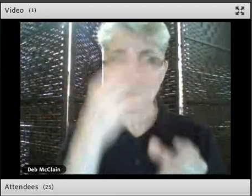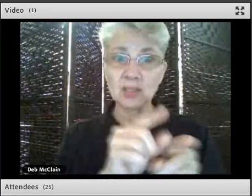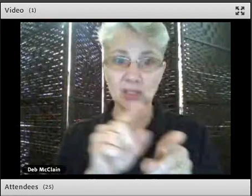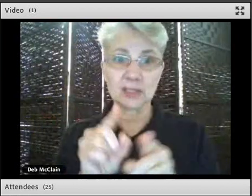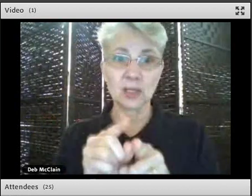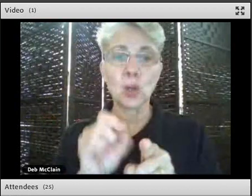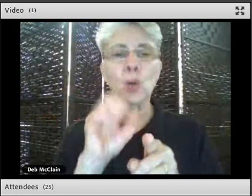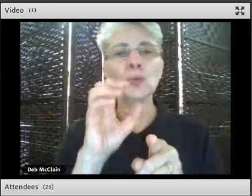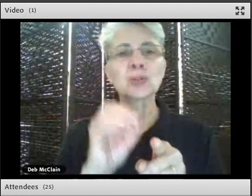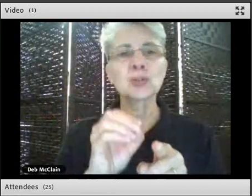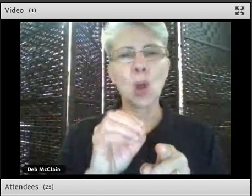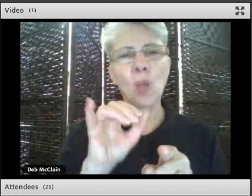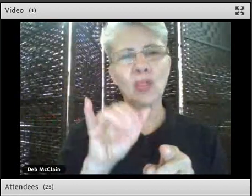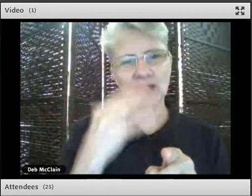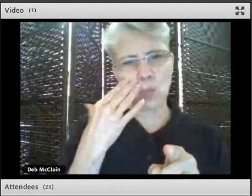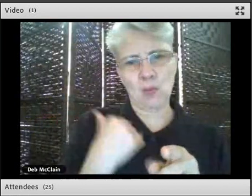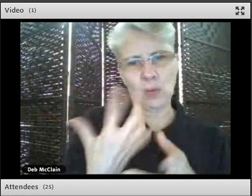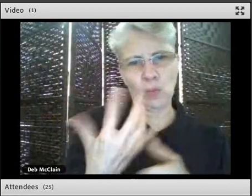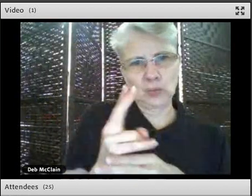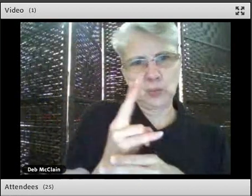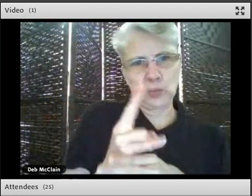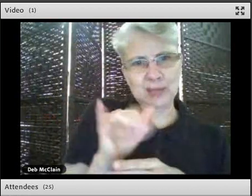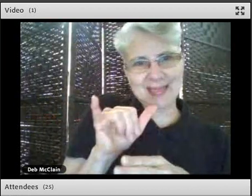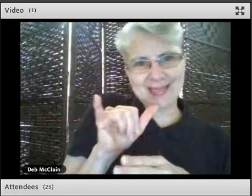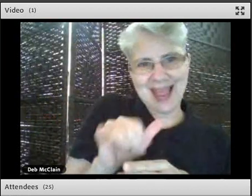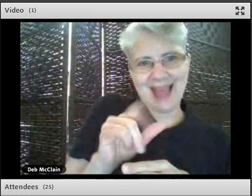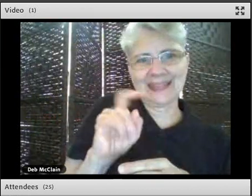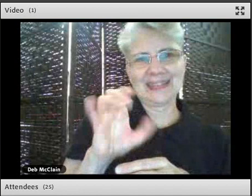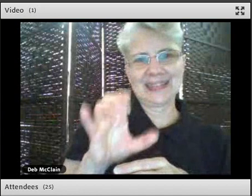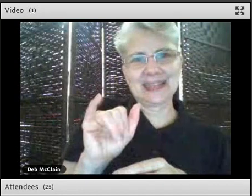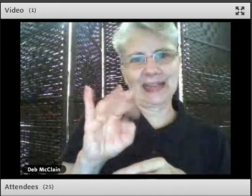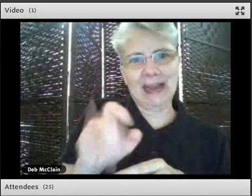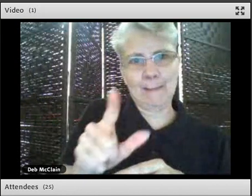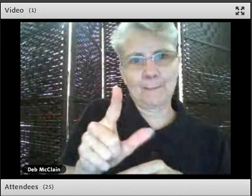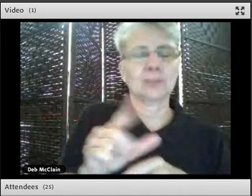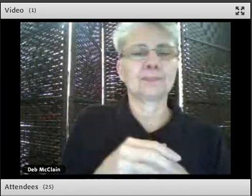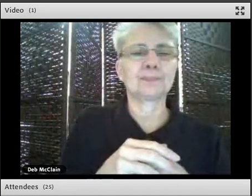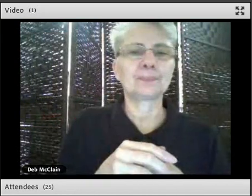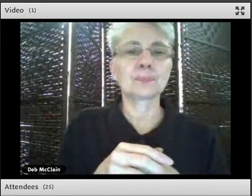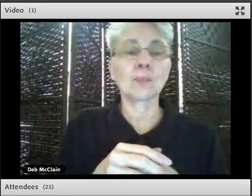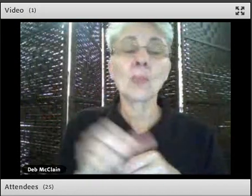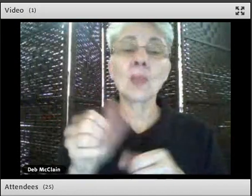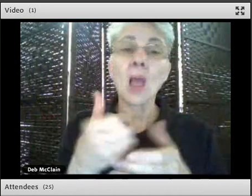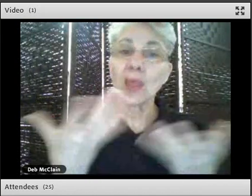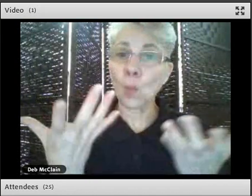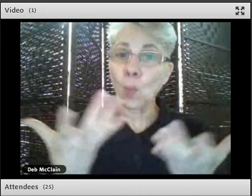The other thing is that, oftentimes, because of the space limitations,